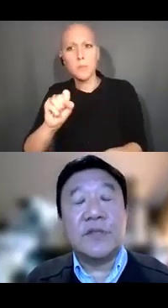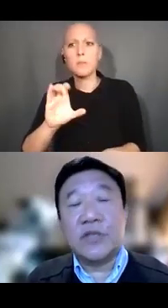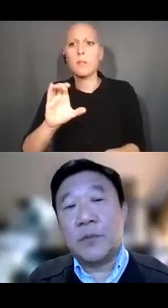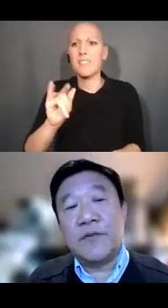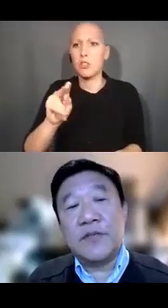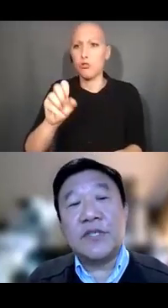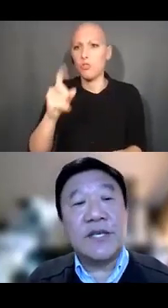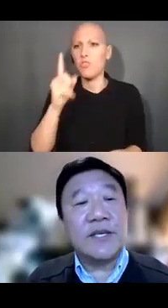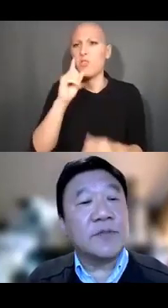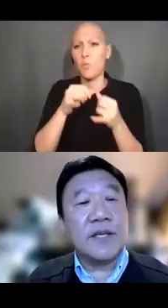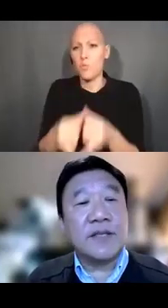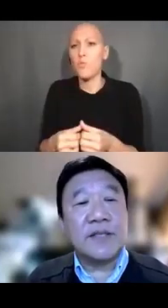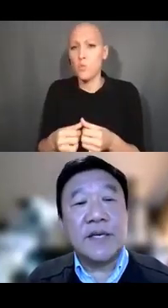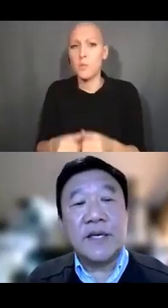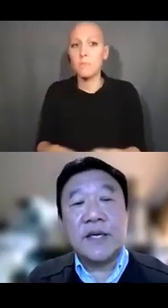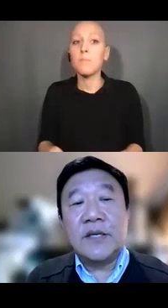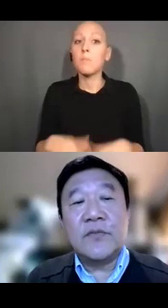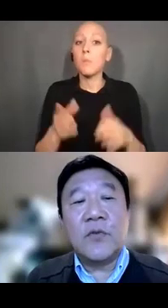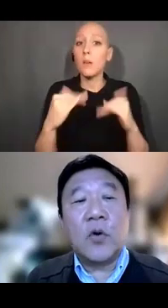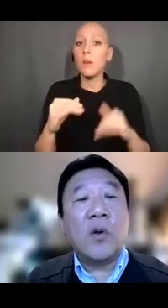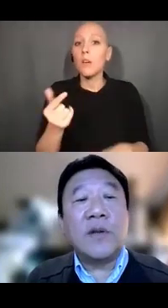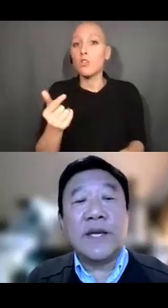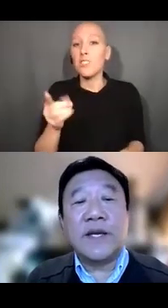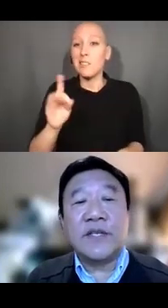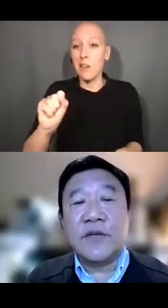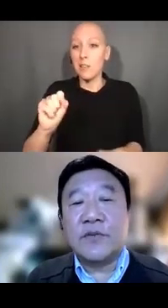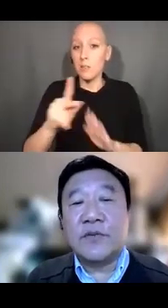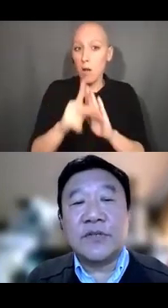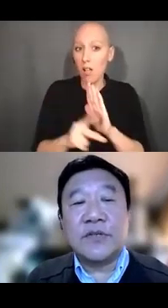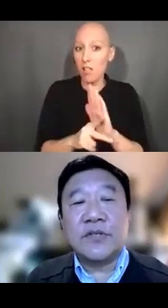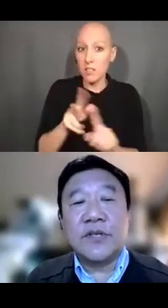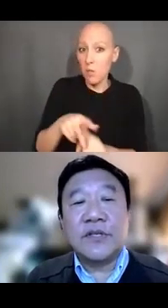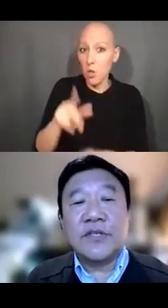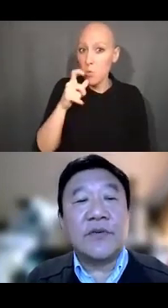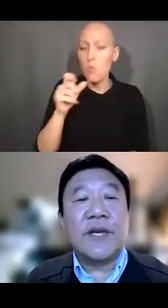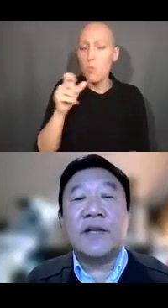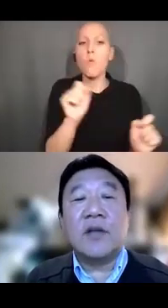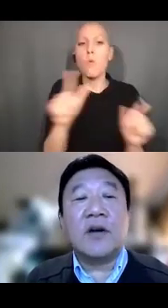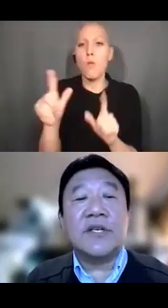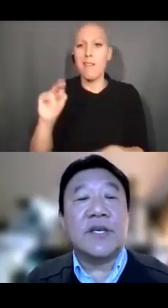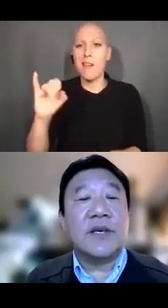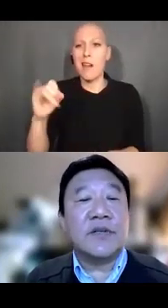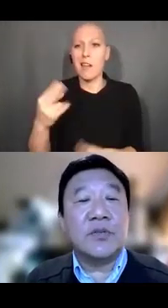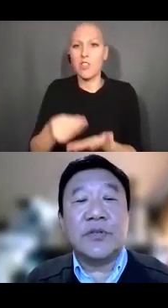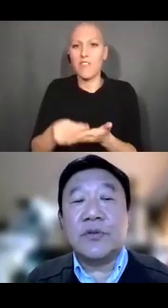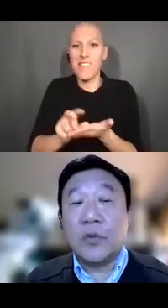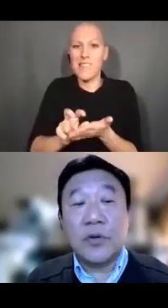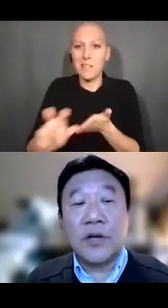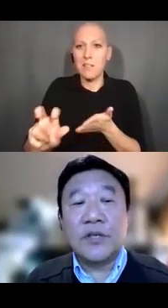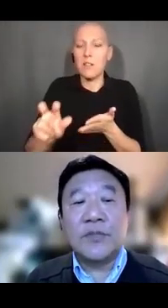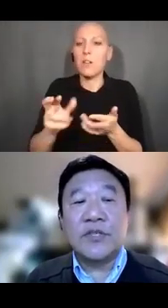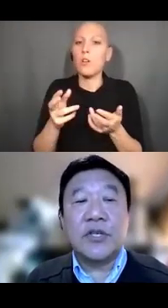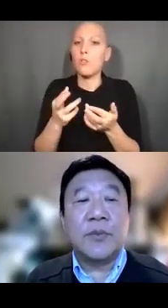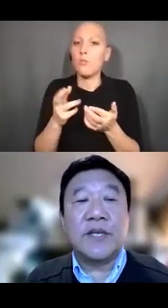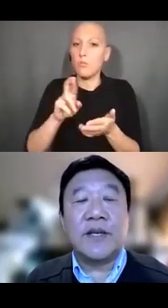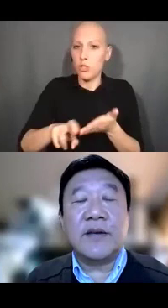The scope of the GDS Policy is for all NIH-funded research generating large scale human or non-human genomic data